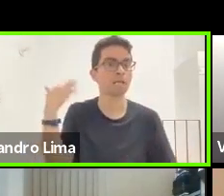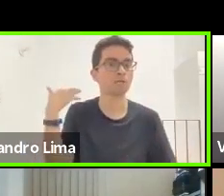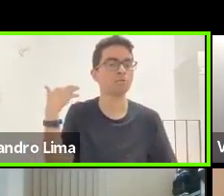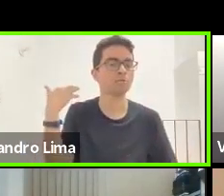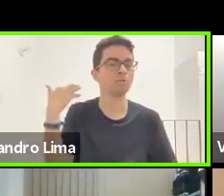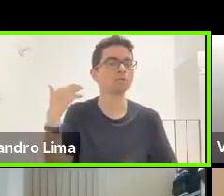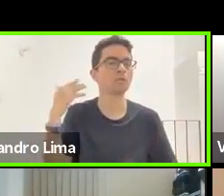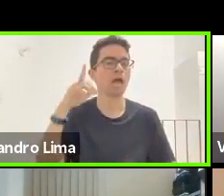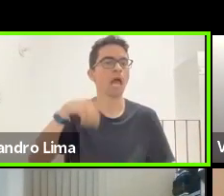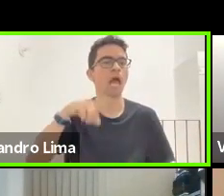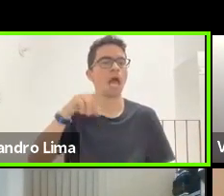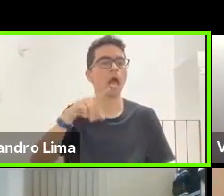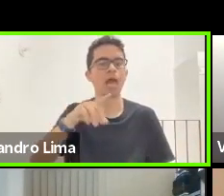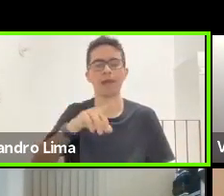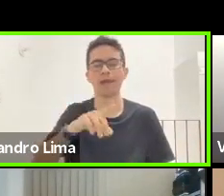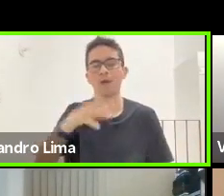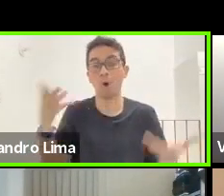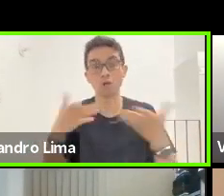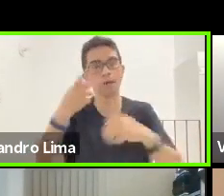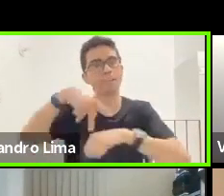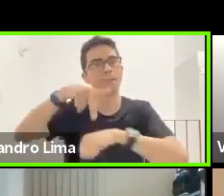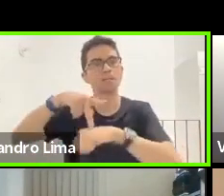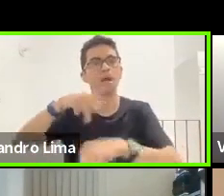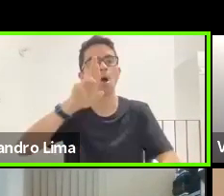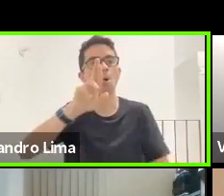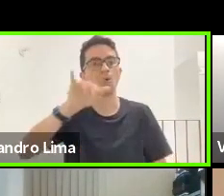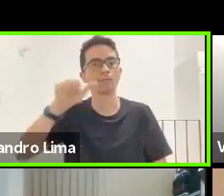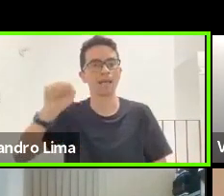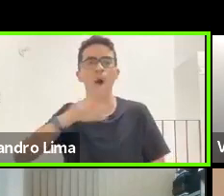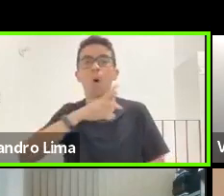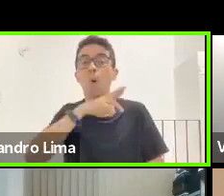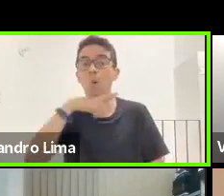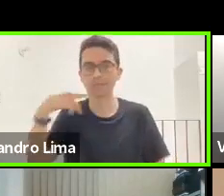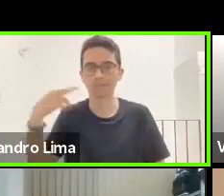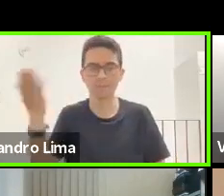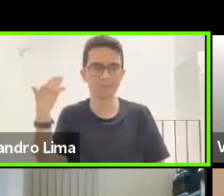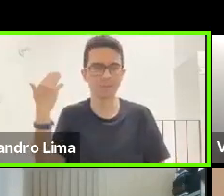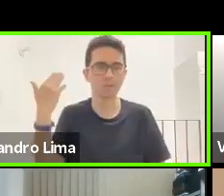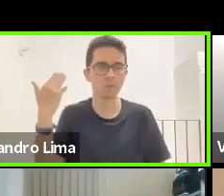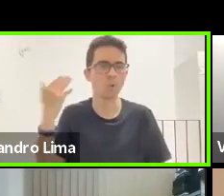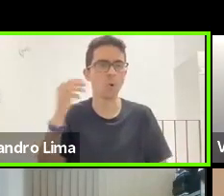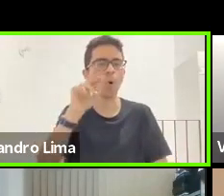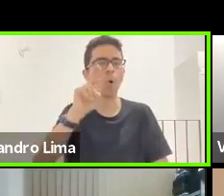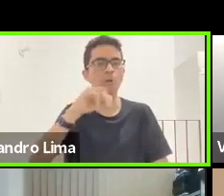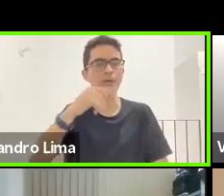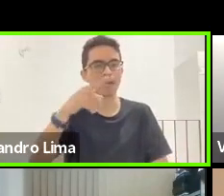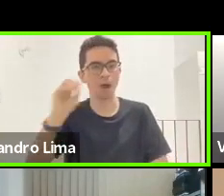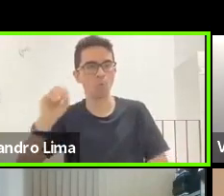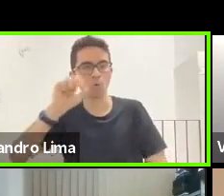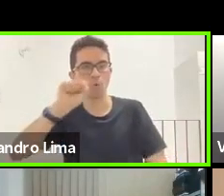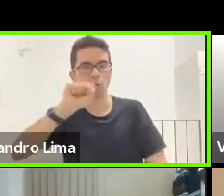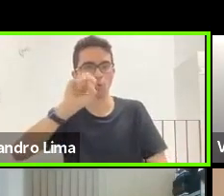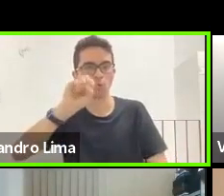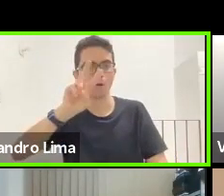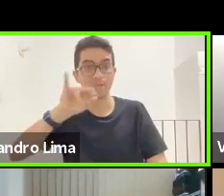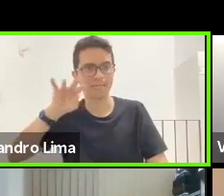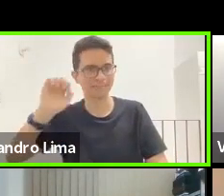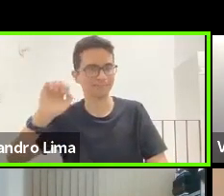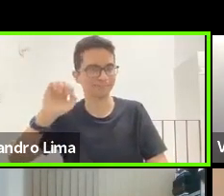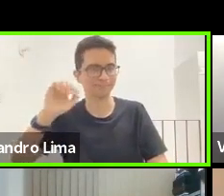a bit about the Soviet Union, these are. If I were to give the talk that I brought I would talk about those countries because. the whole the whole in all three of those nations. The whole purpose of